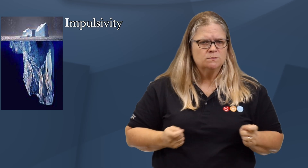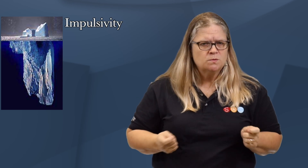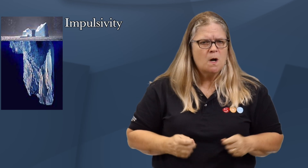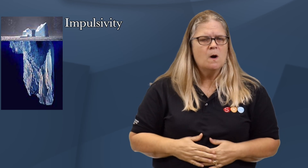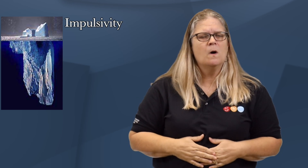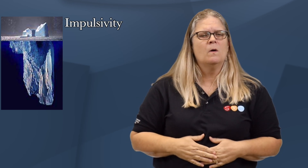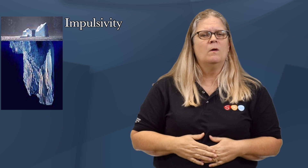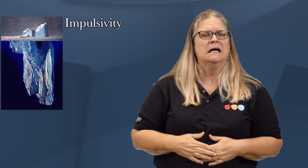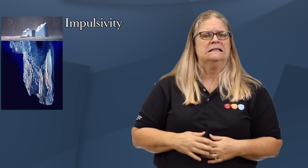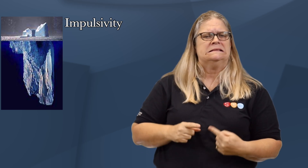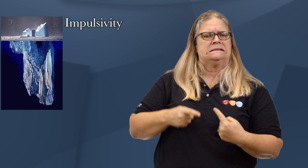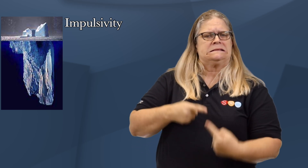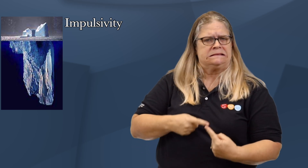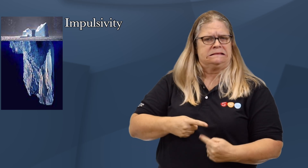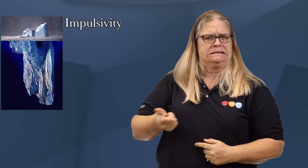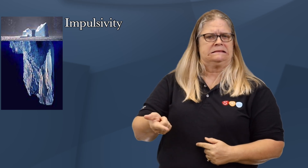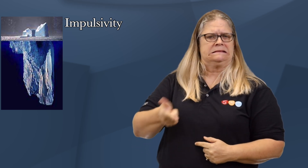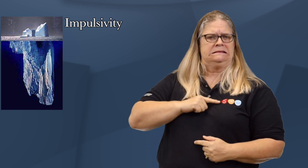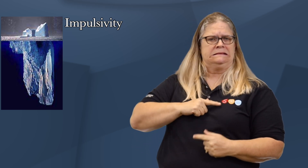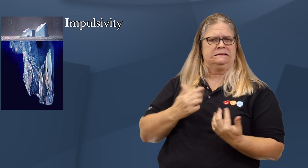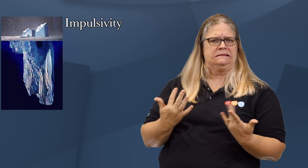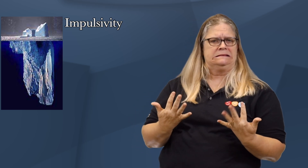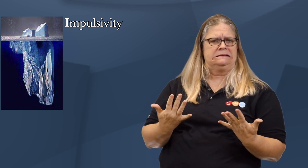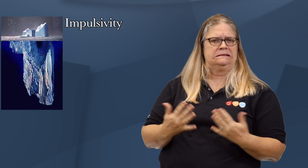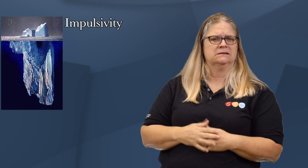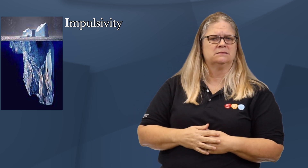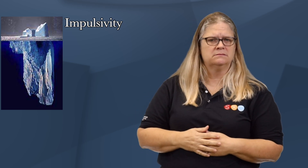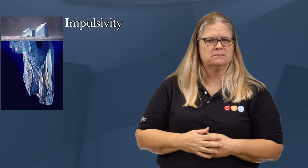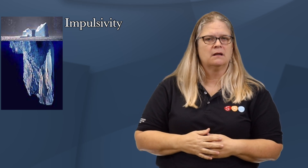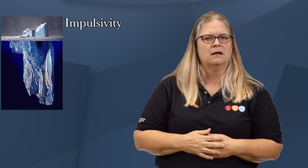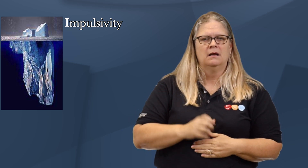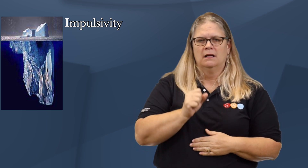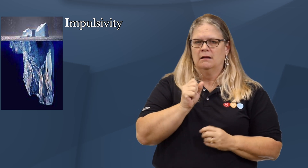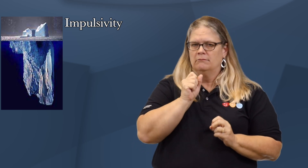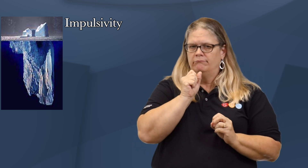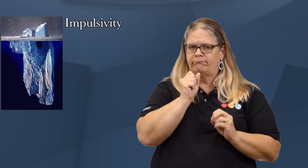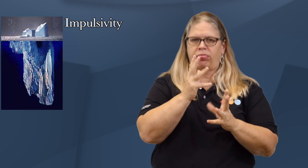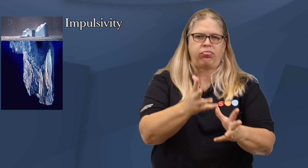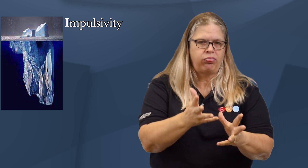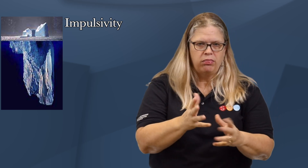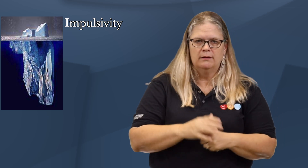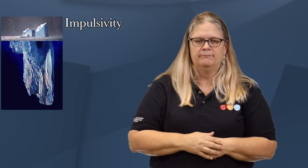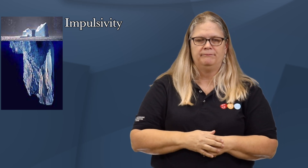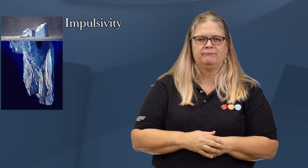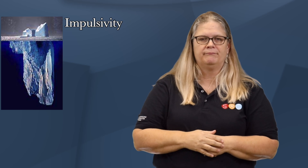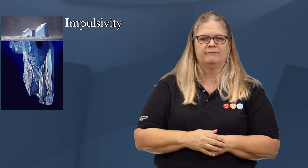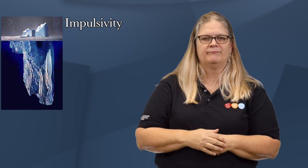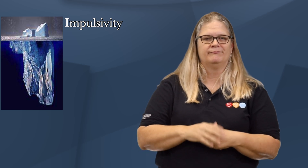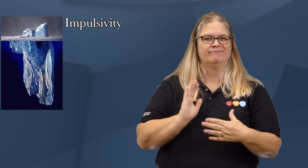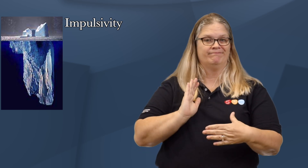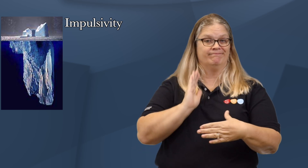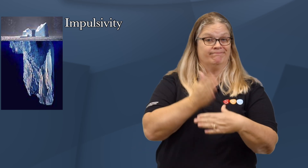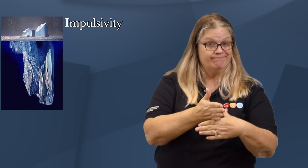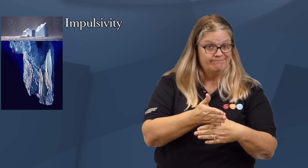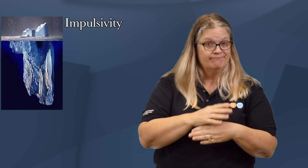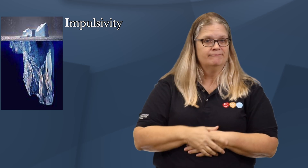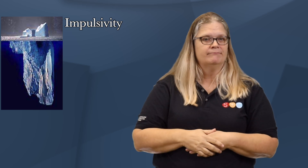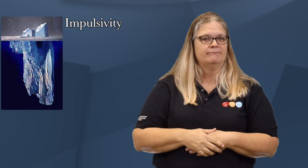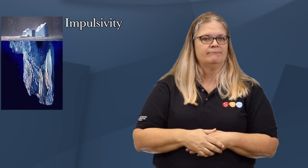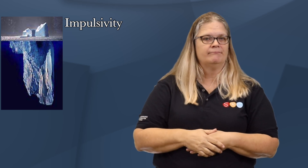of self-control, difficulty waiting for turn-taking, blurting out, interrupting,